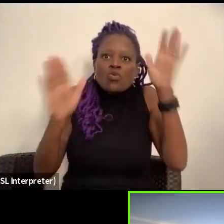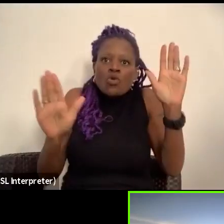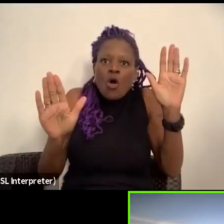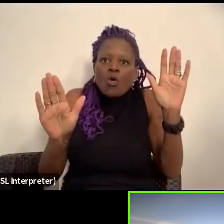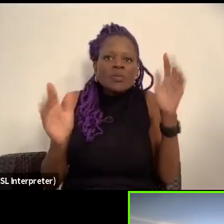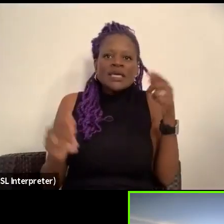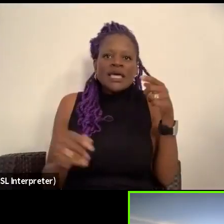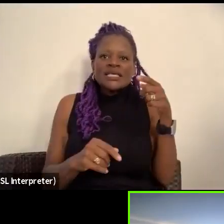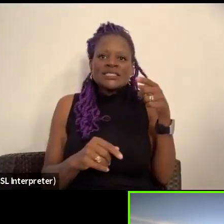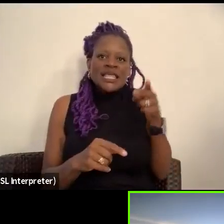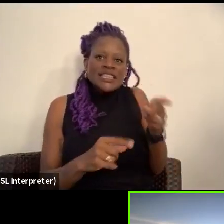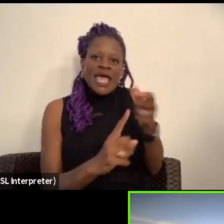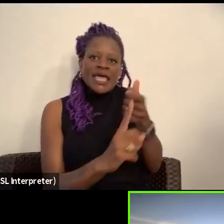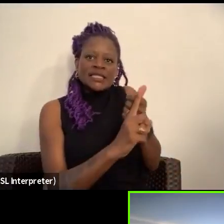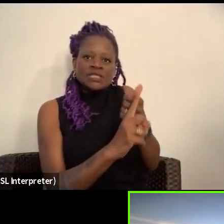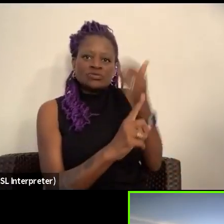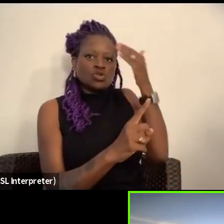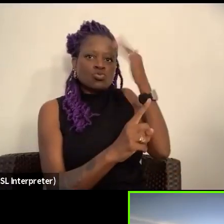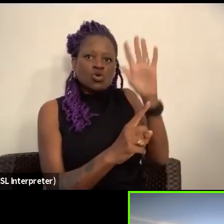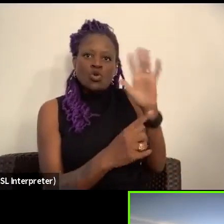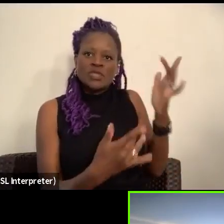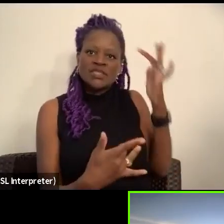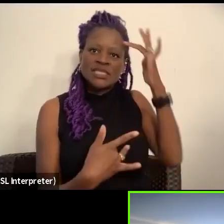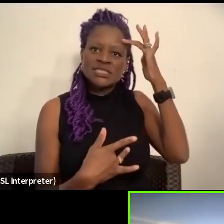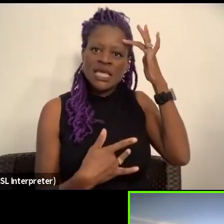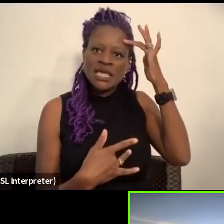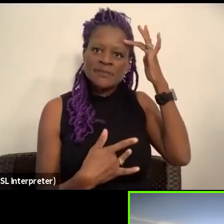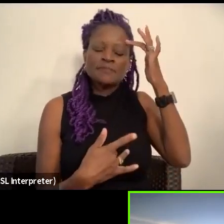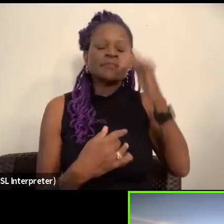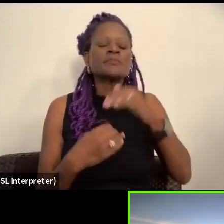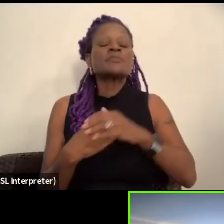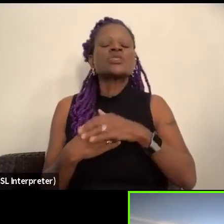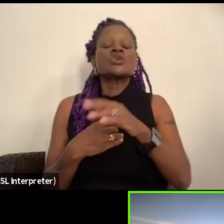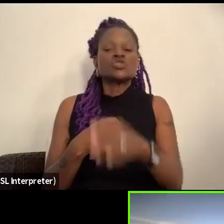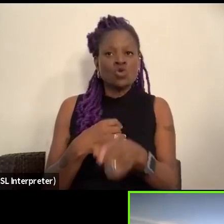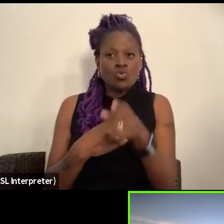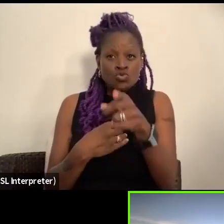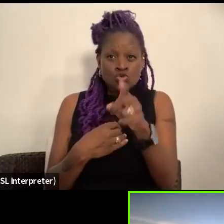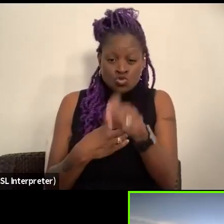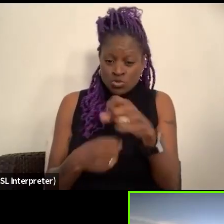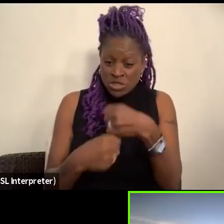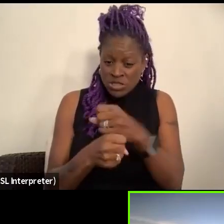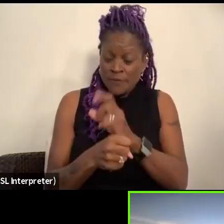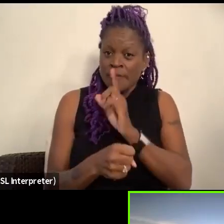tested, you'll be doing your part to ensuring that we don't have that surge,